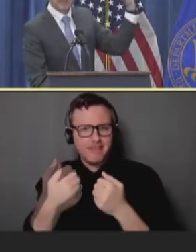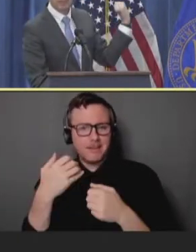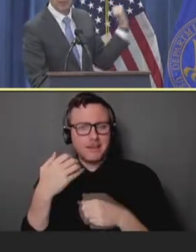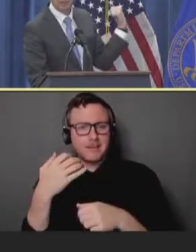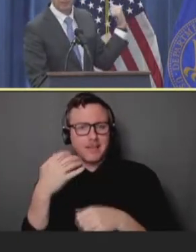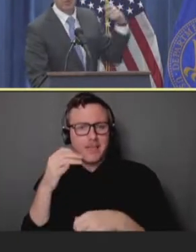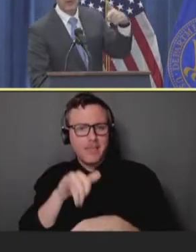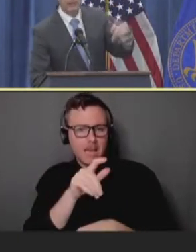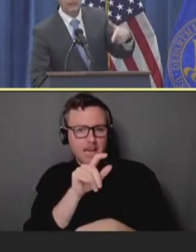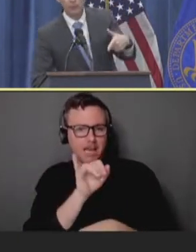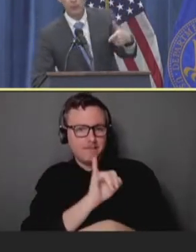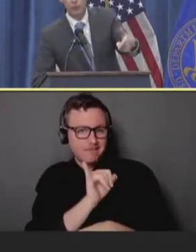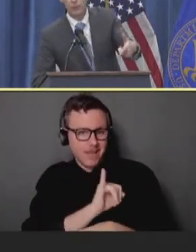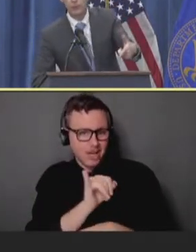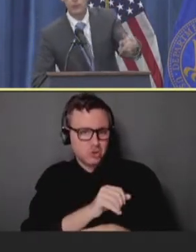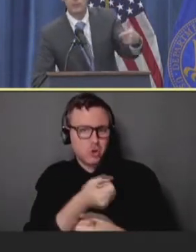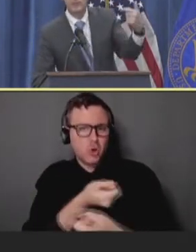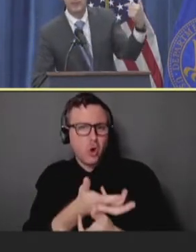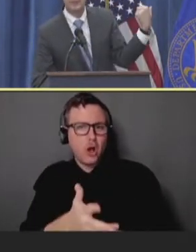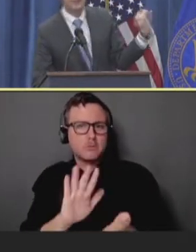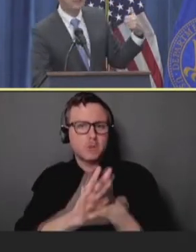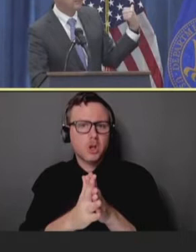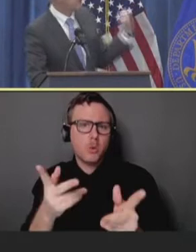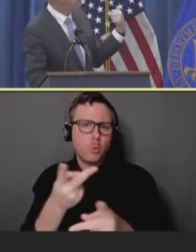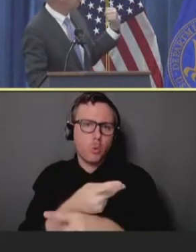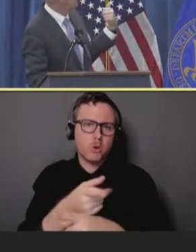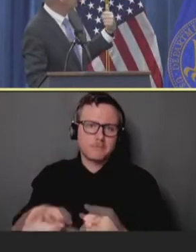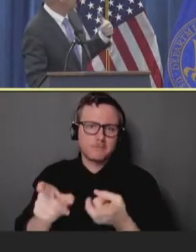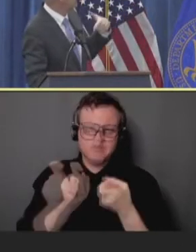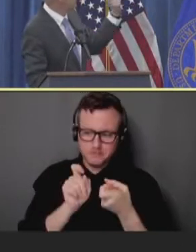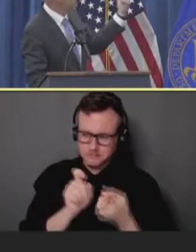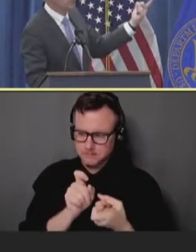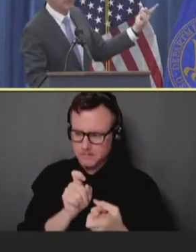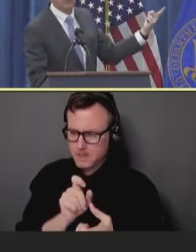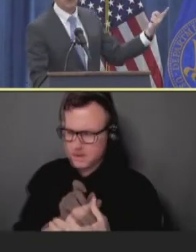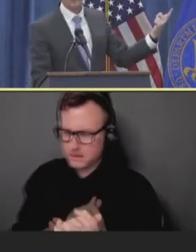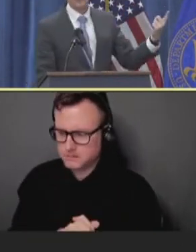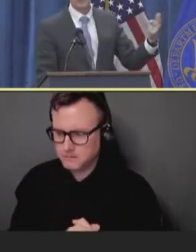It becomes more active under certain circumstances and seems to make people with Alzheimer's a lot worse.